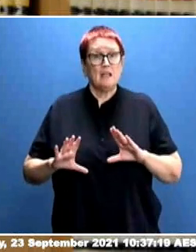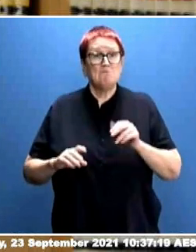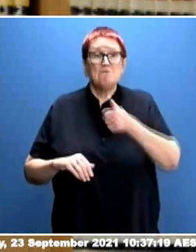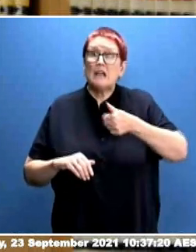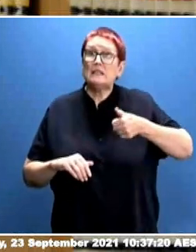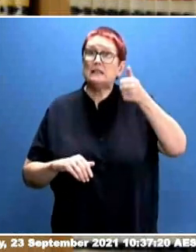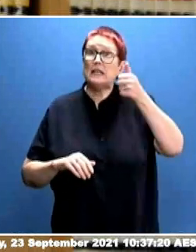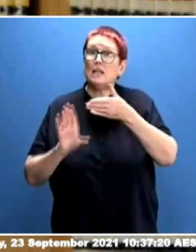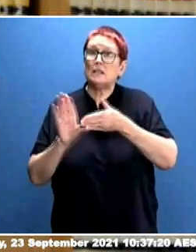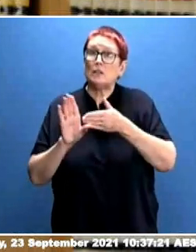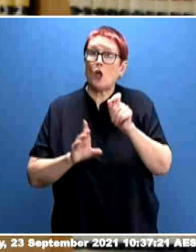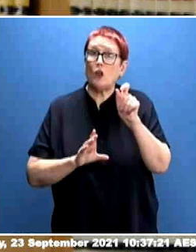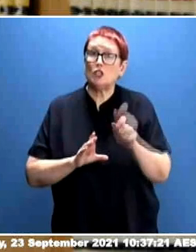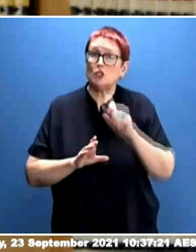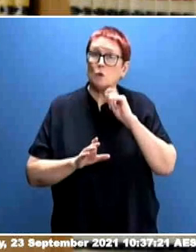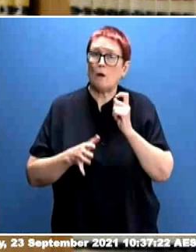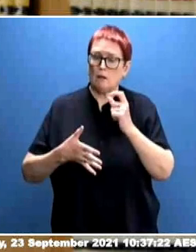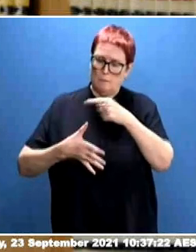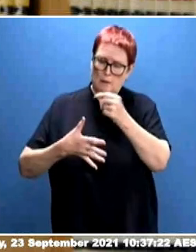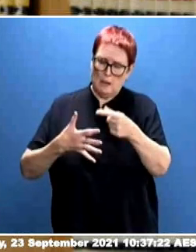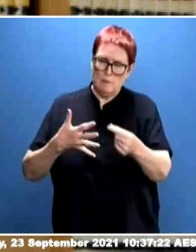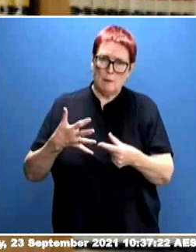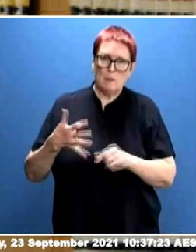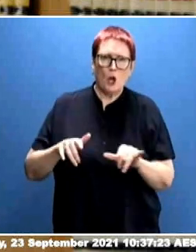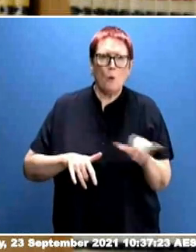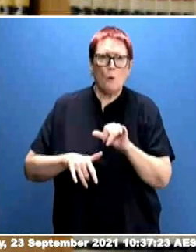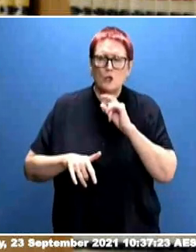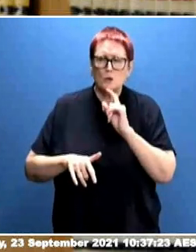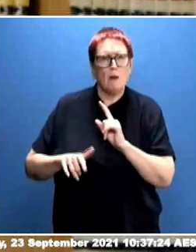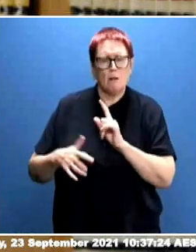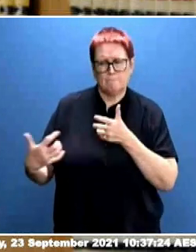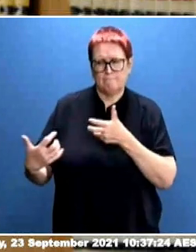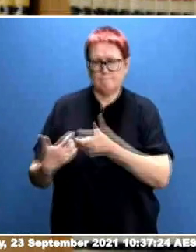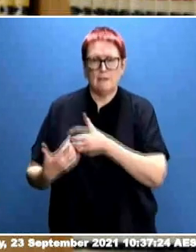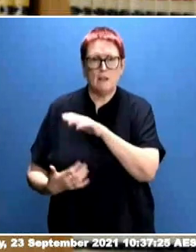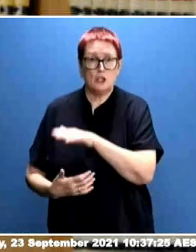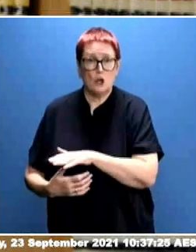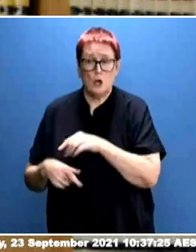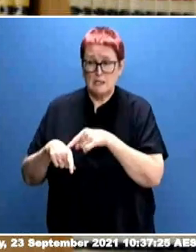is the person who will select which indicators are most relevant based on the information we have in a child's referral,